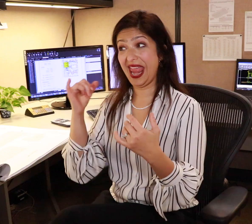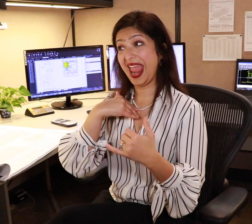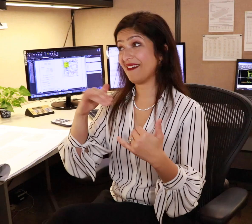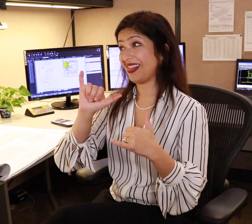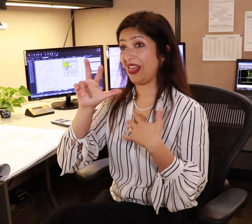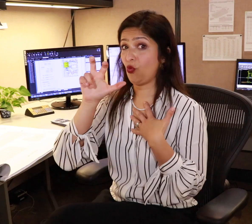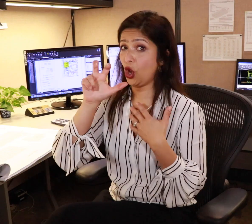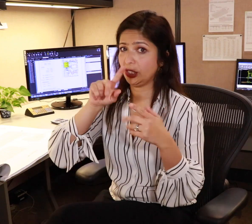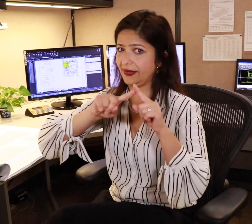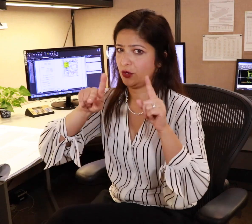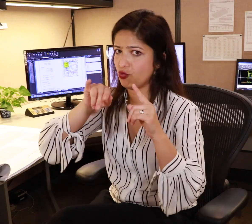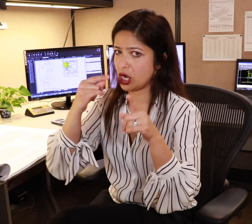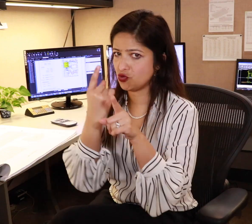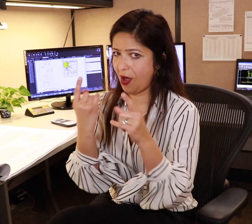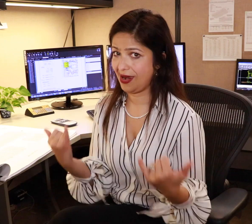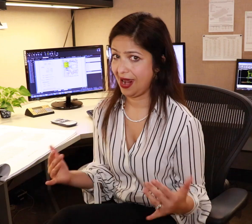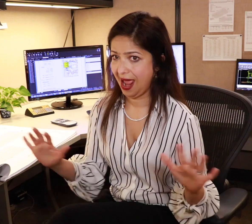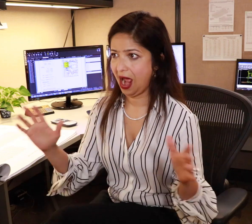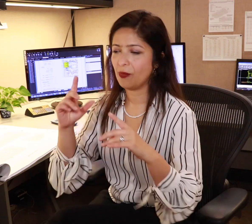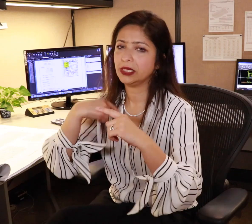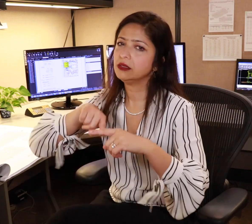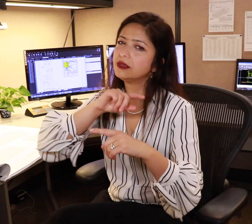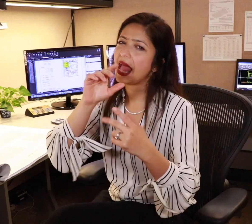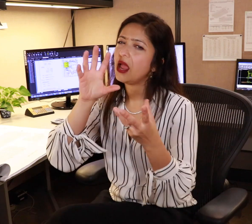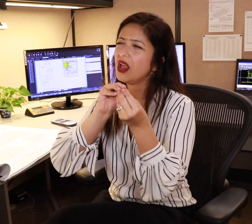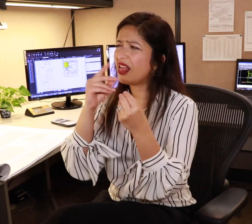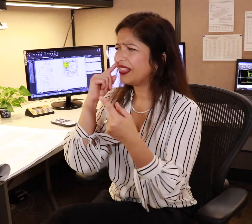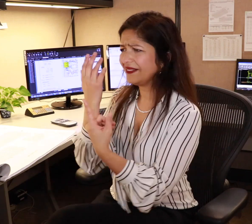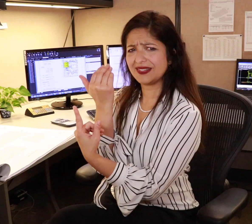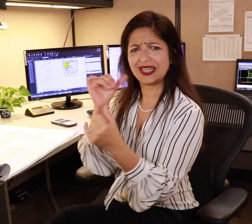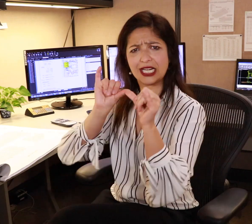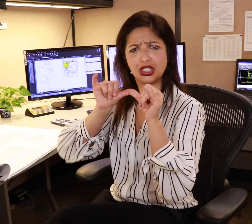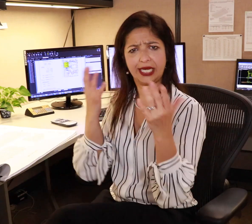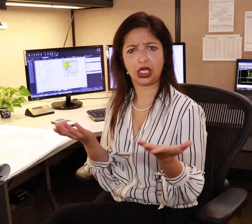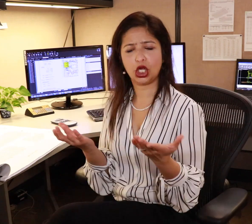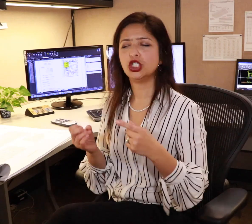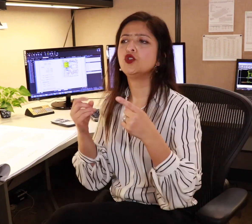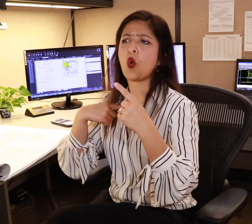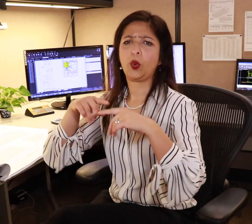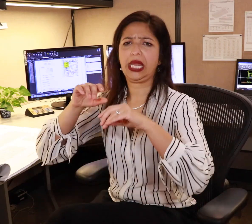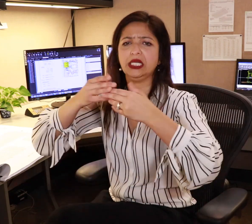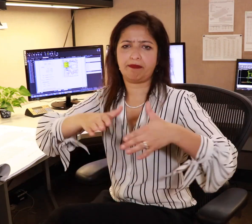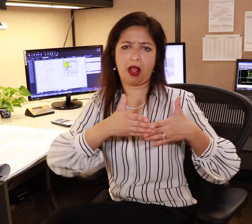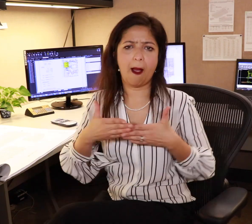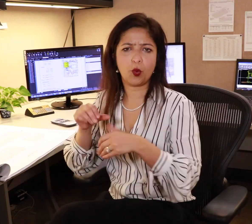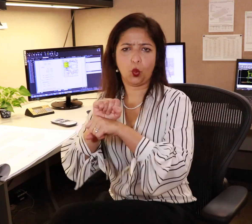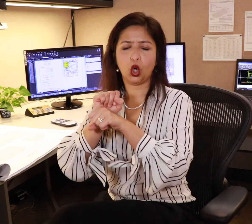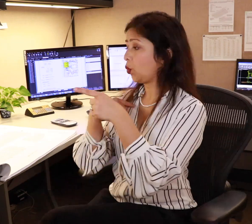We have over 300 different projects right now and there’s about 15 engineers here so we split up the work.